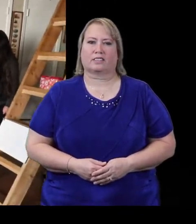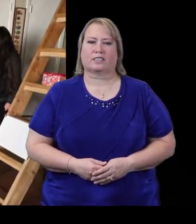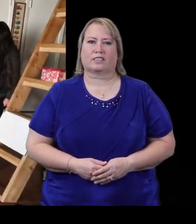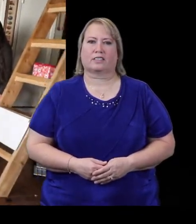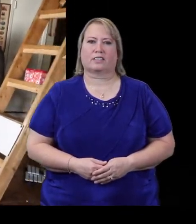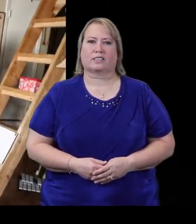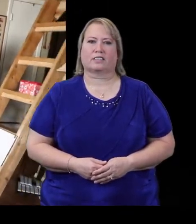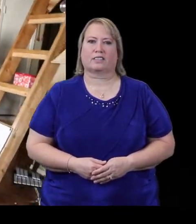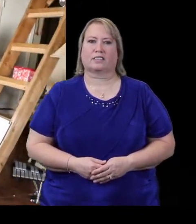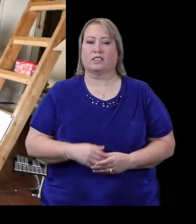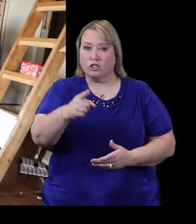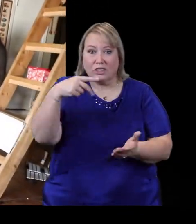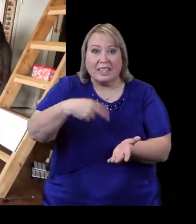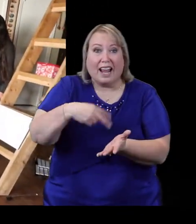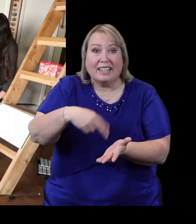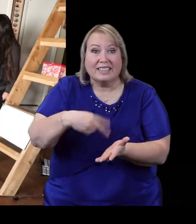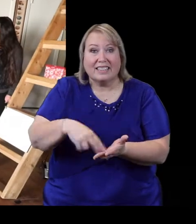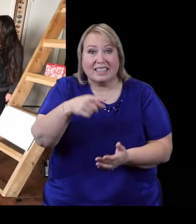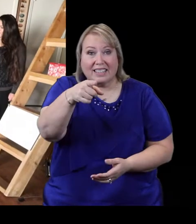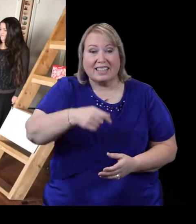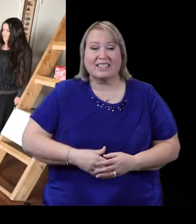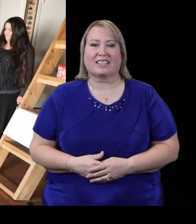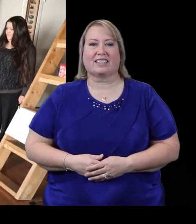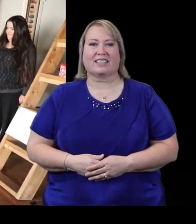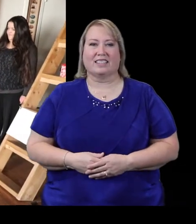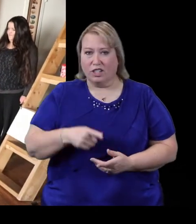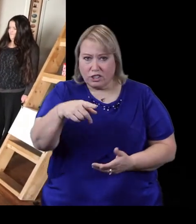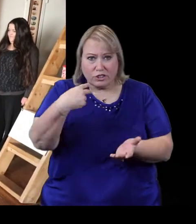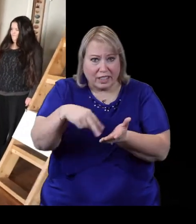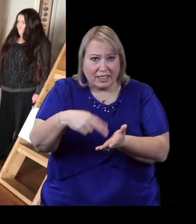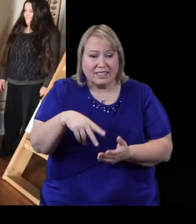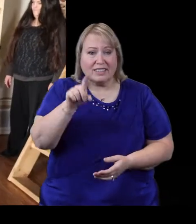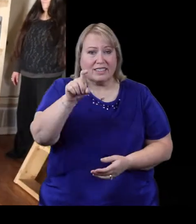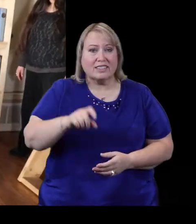Are you dancing, Elias? Are you dancing?